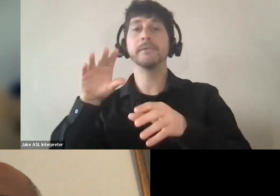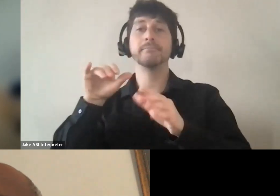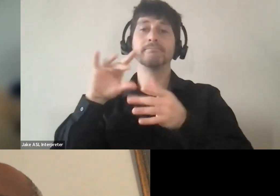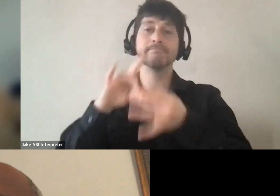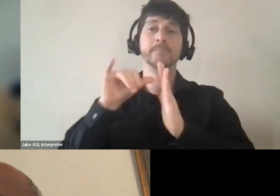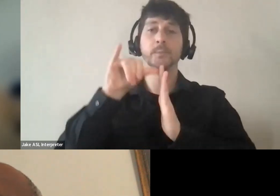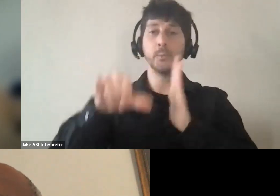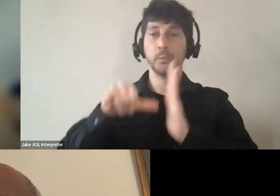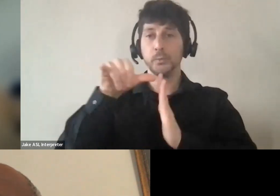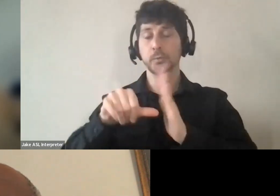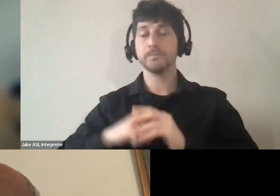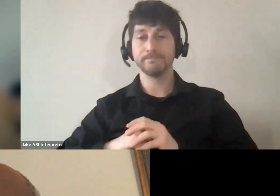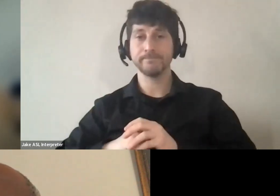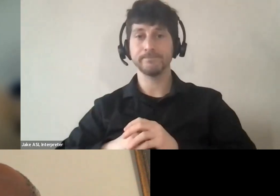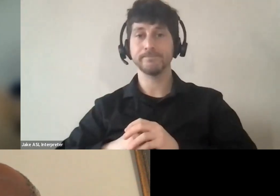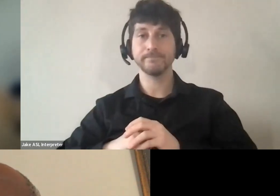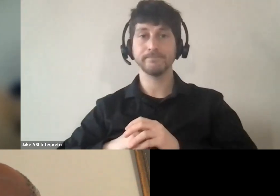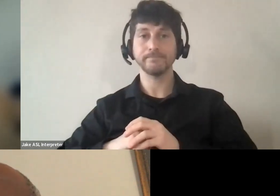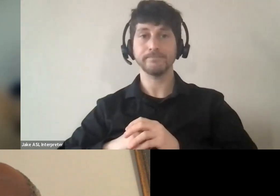And Ken will be sharing a video from one night in Miami, which is a movie I think it's on amazon prime right now but there are clips on youtube, as well. So that's what we will be sharing with you.